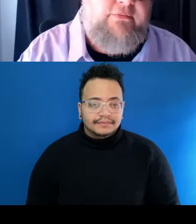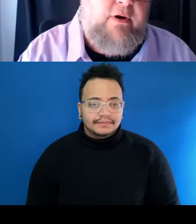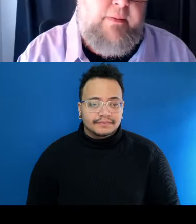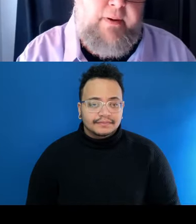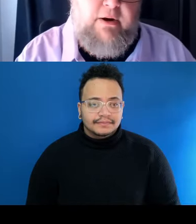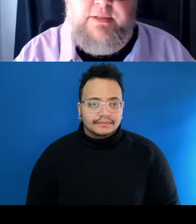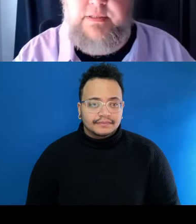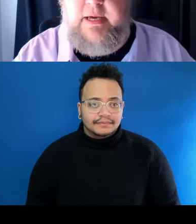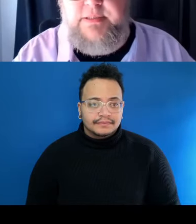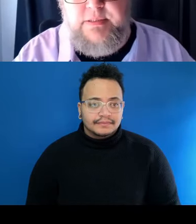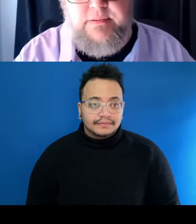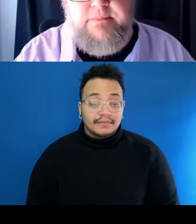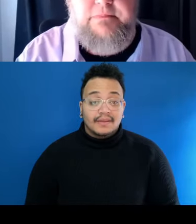Affirming parents. Yes.